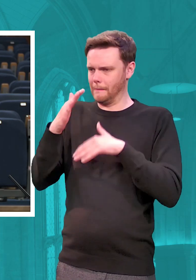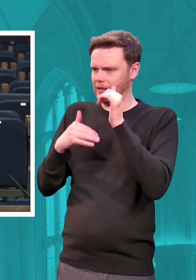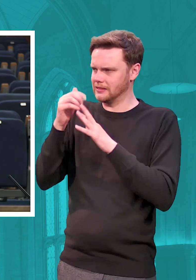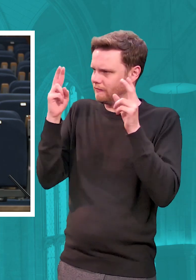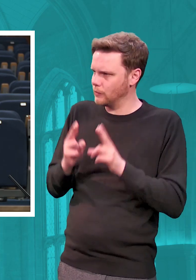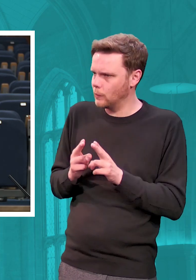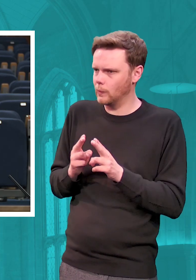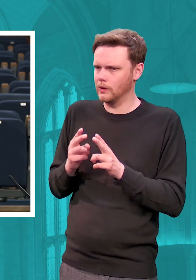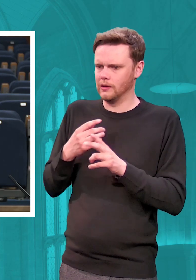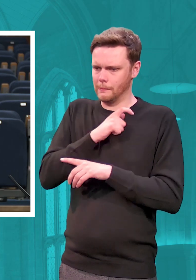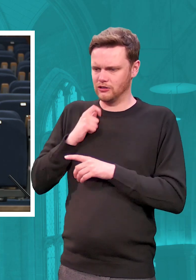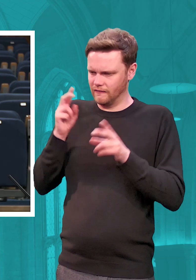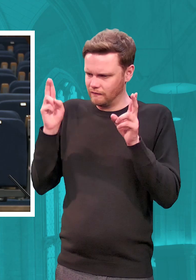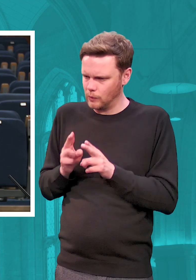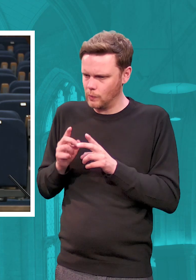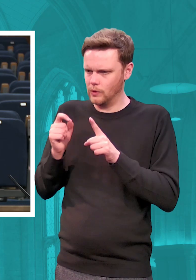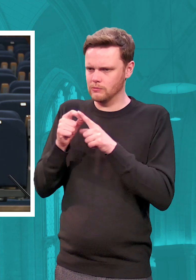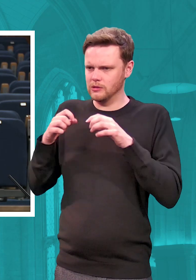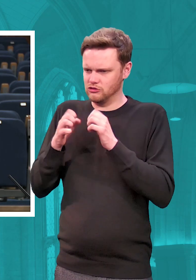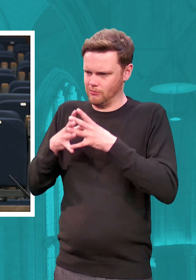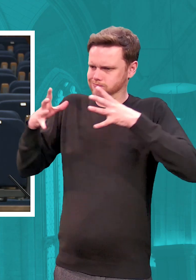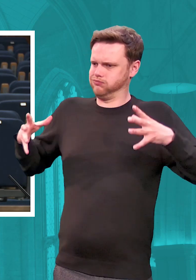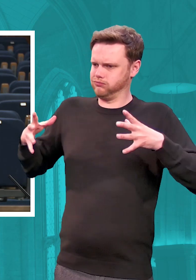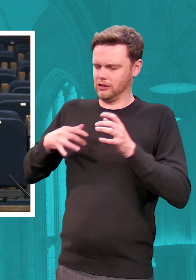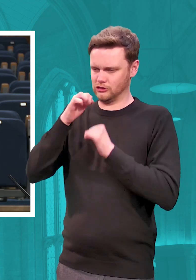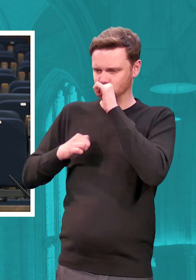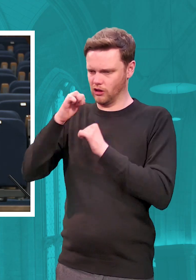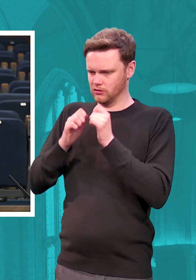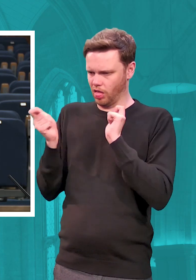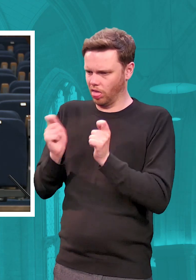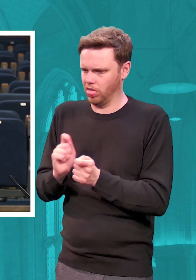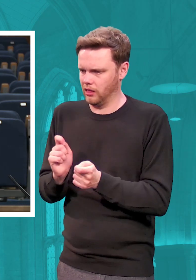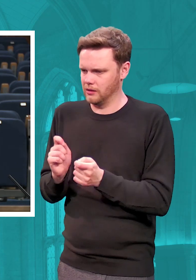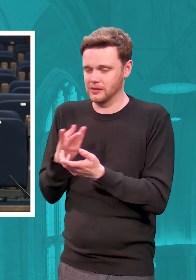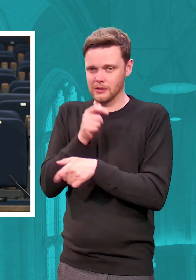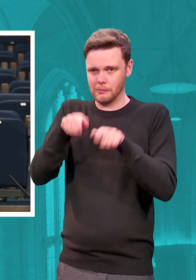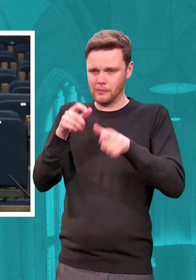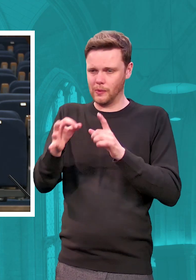larger presbyteries, more restructuring. People often ask me, "When will we get back to normal?"